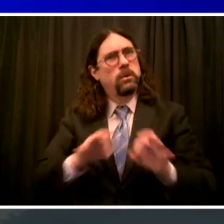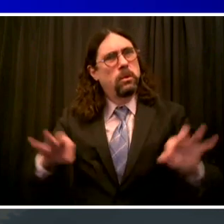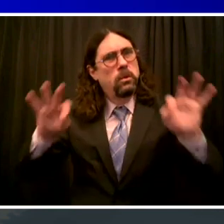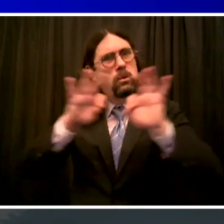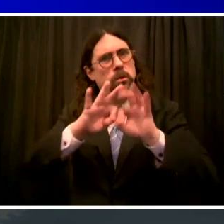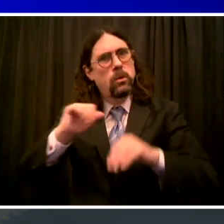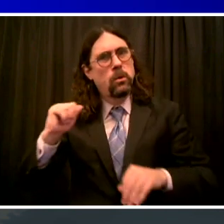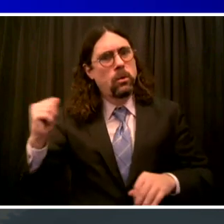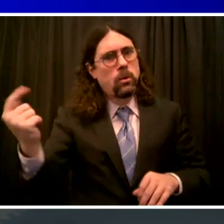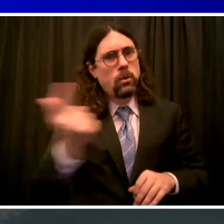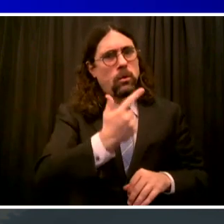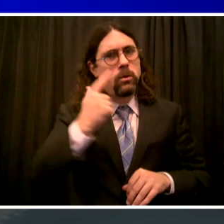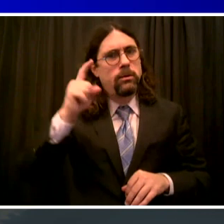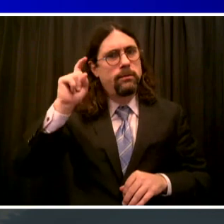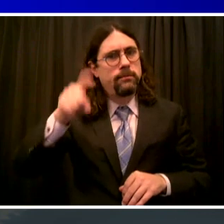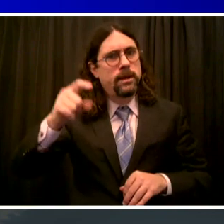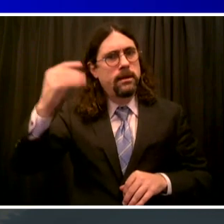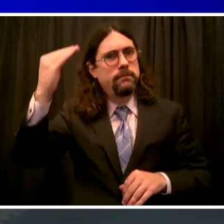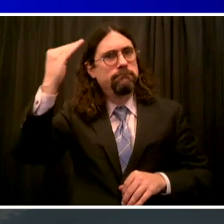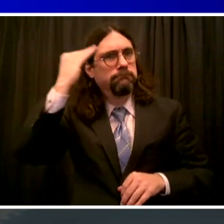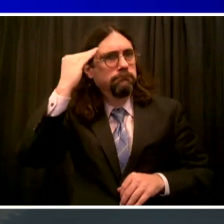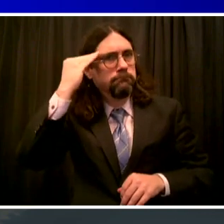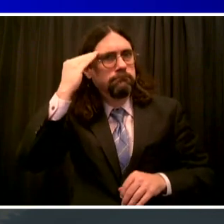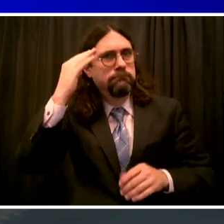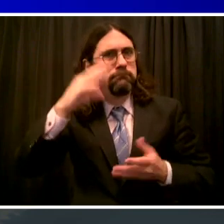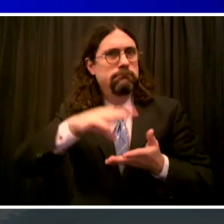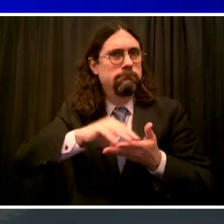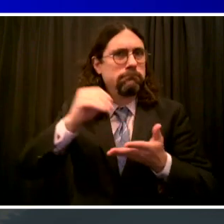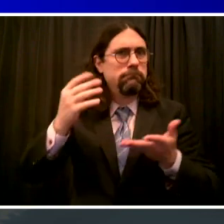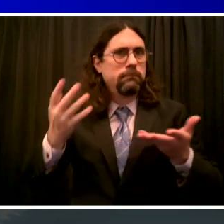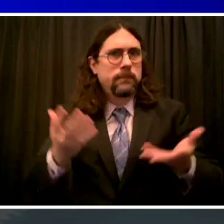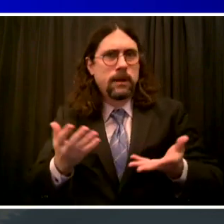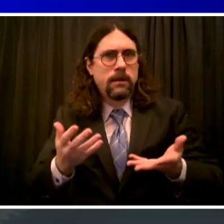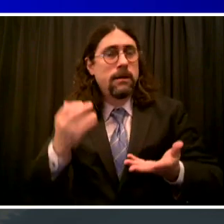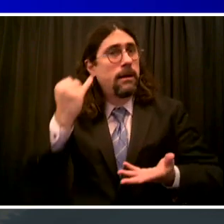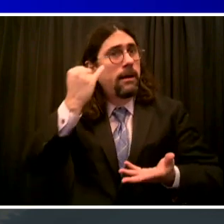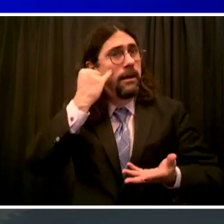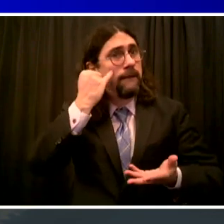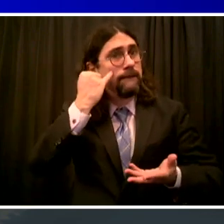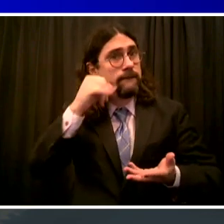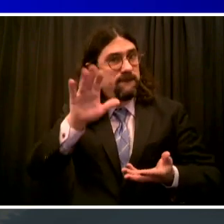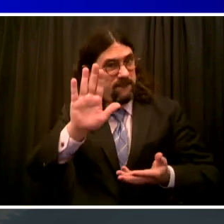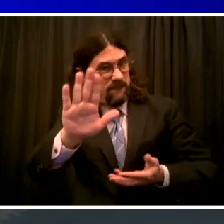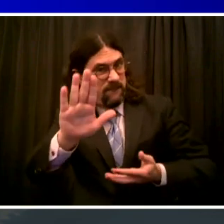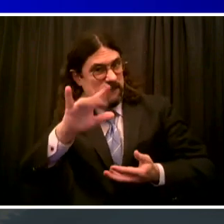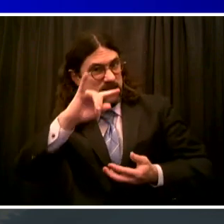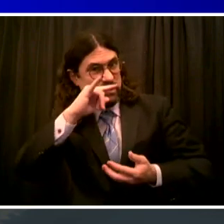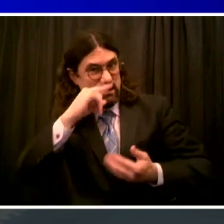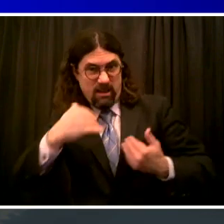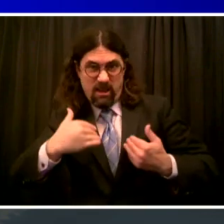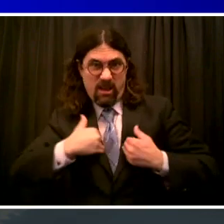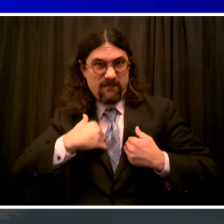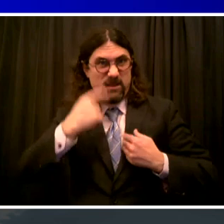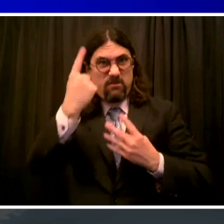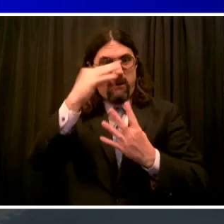OF S.U BECAUSE THE SOONER ANYBODY IDENTIFIES IN A